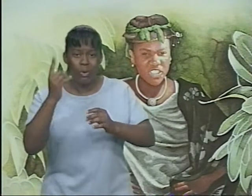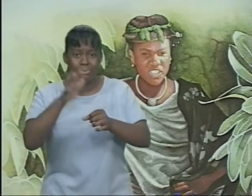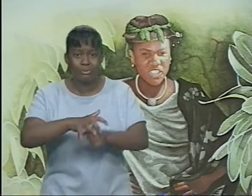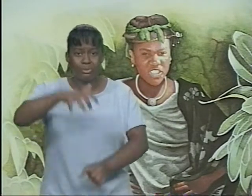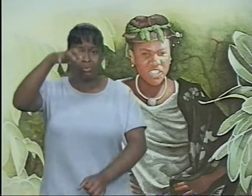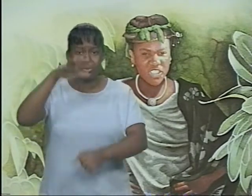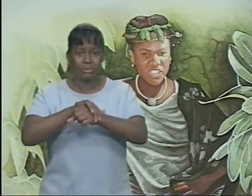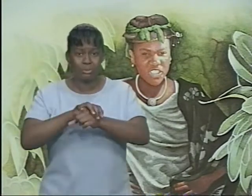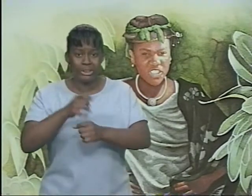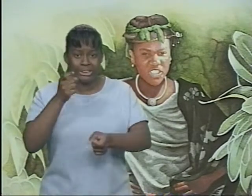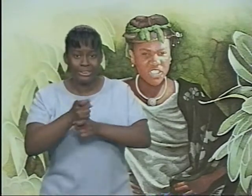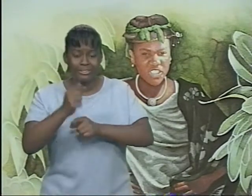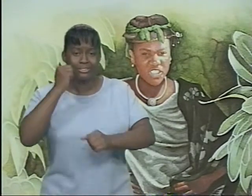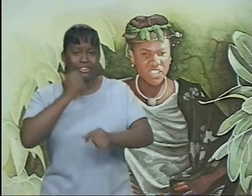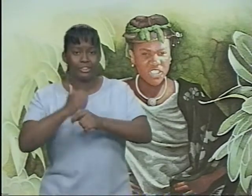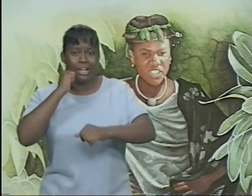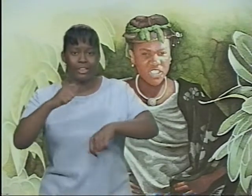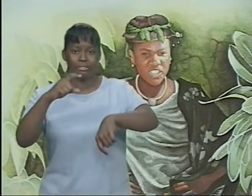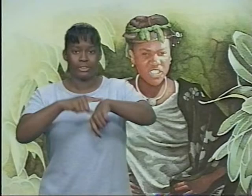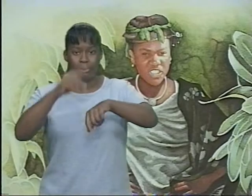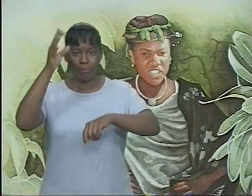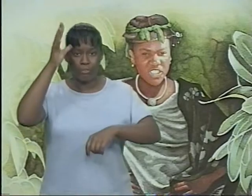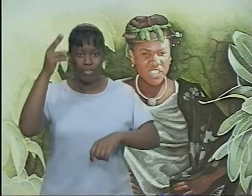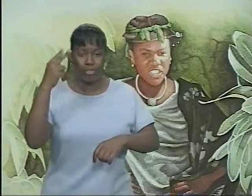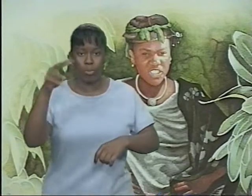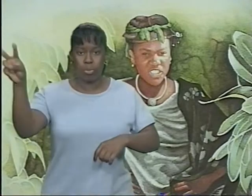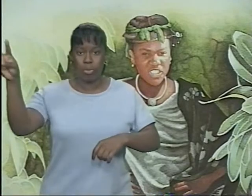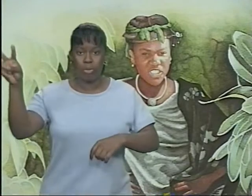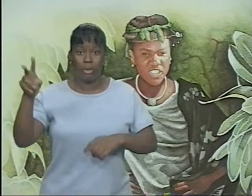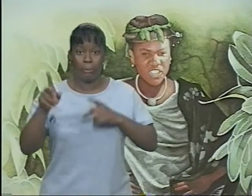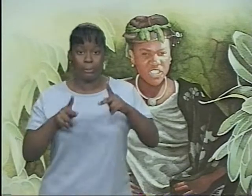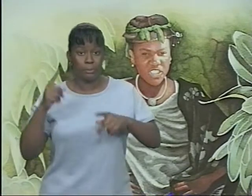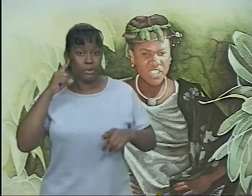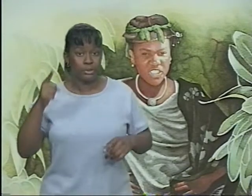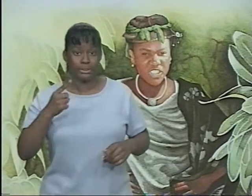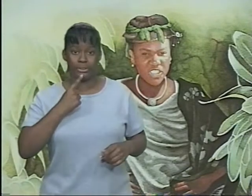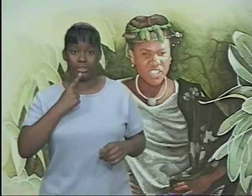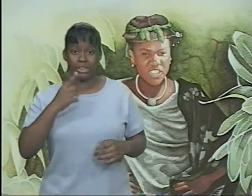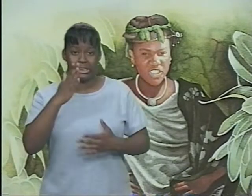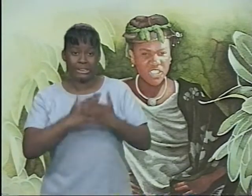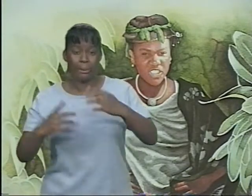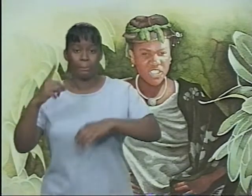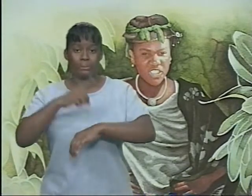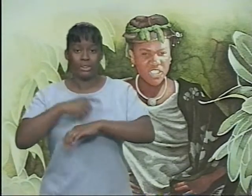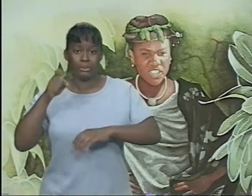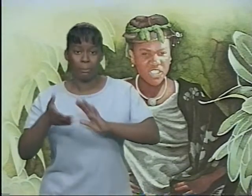Manyara was almost always in a bad temper. She teased her sister whenever their father's